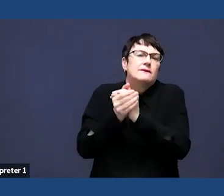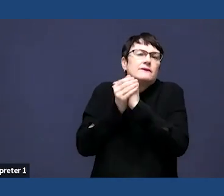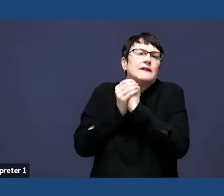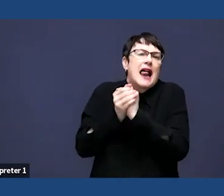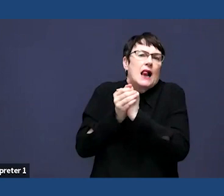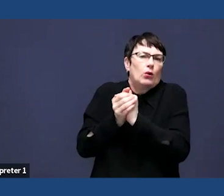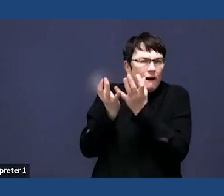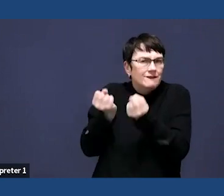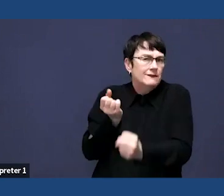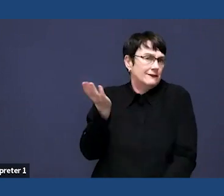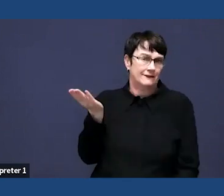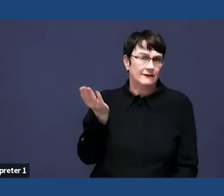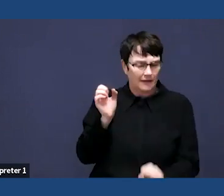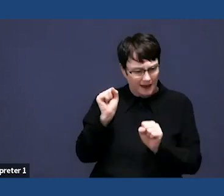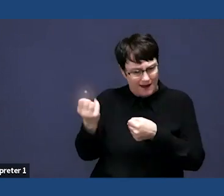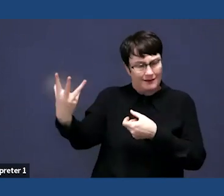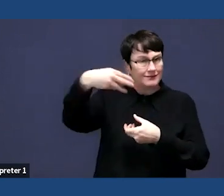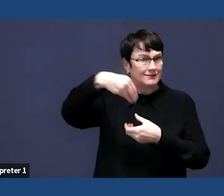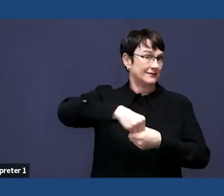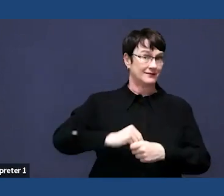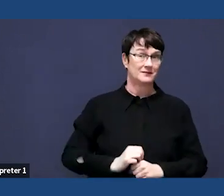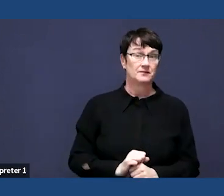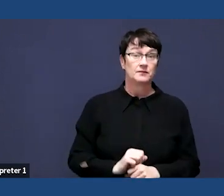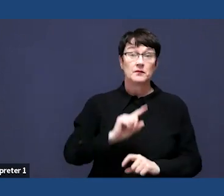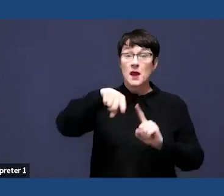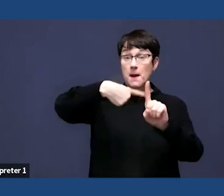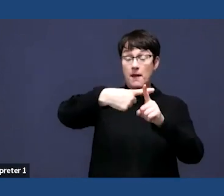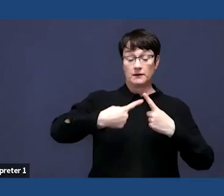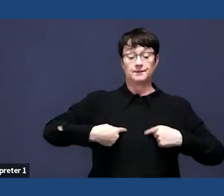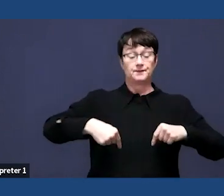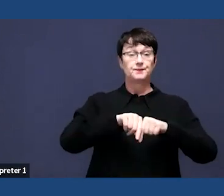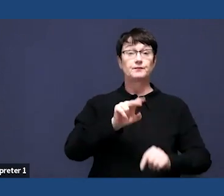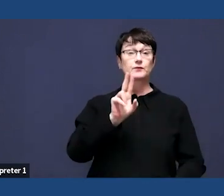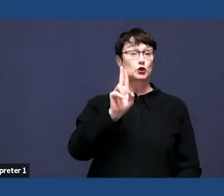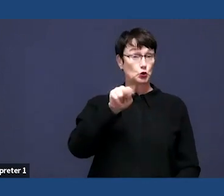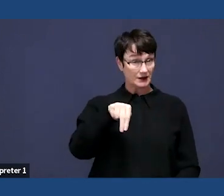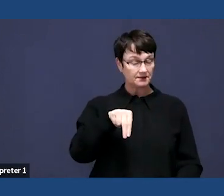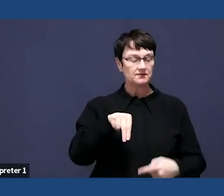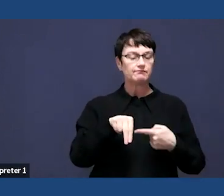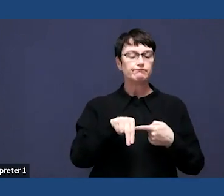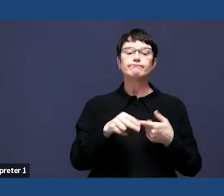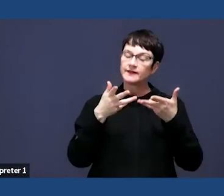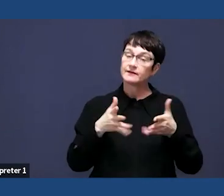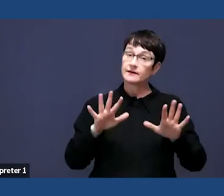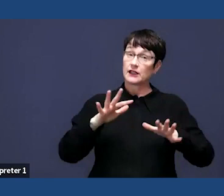Here at the UN, another great thing that the UN has done that the generally assembly --